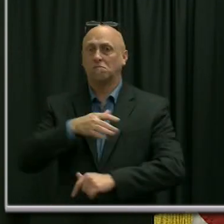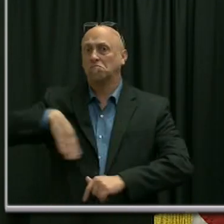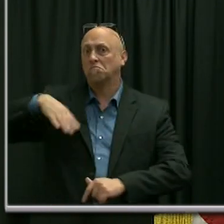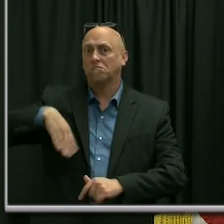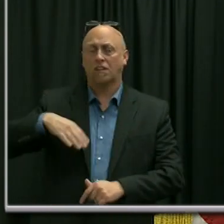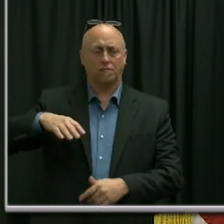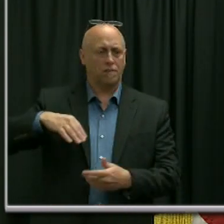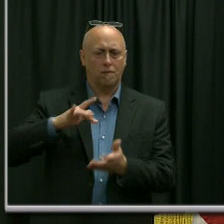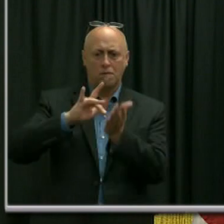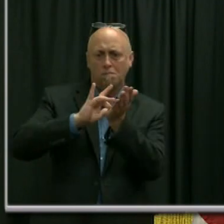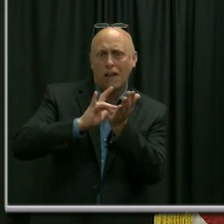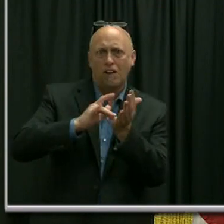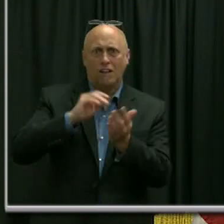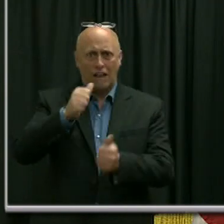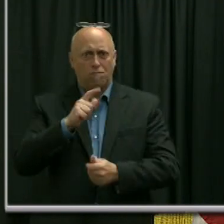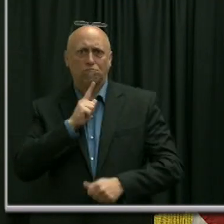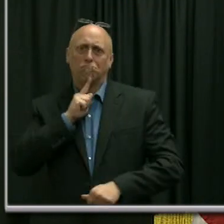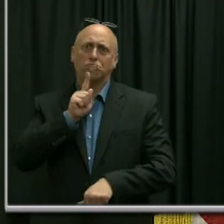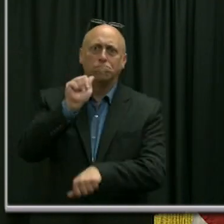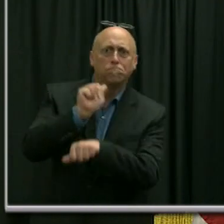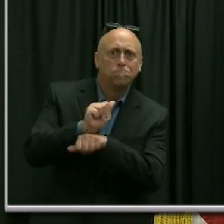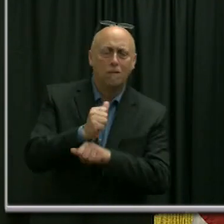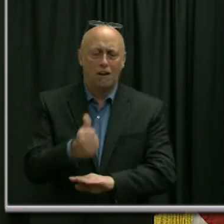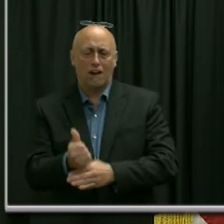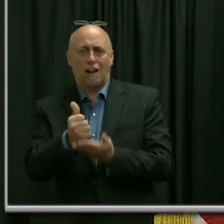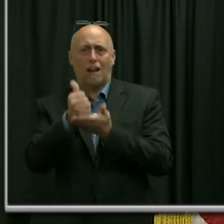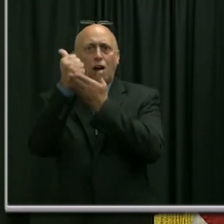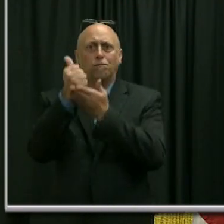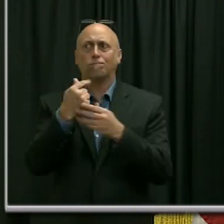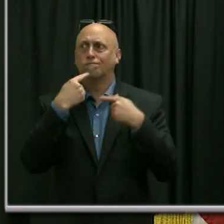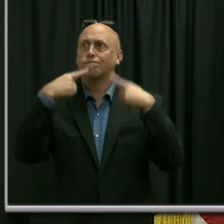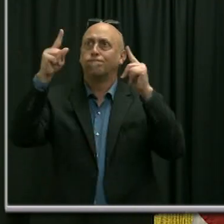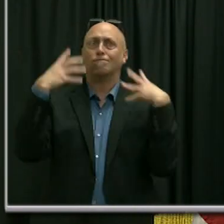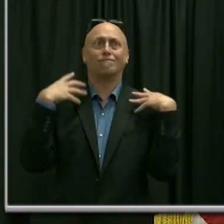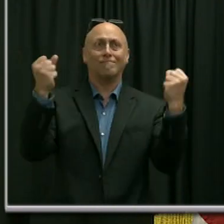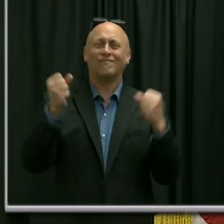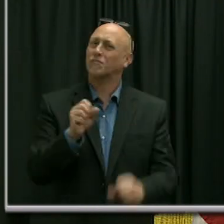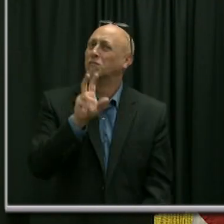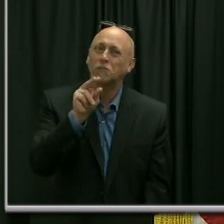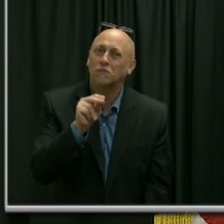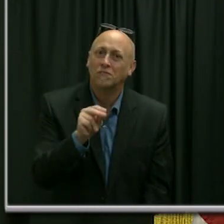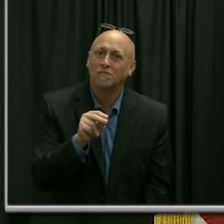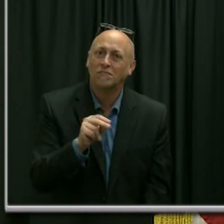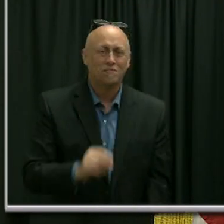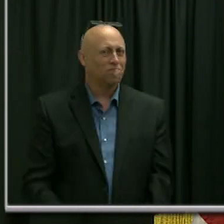HAVE A VACCINE OR AN EFFECTIVE TREATMENT. AND WE DON'T EXPECT